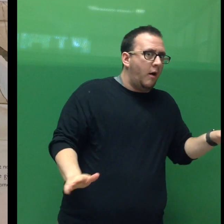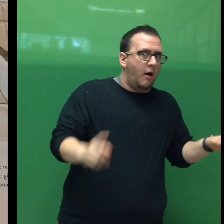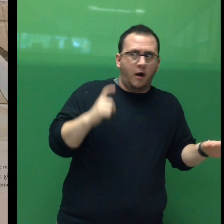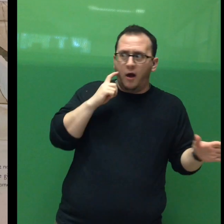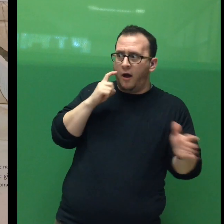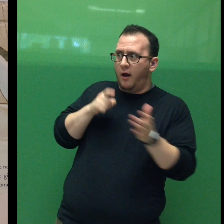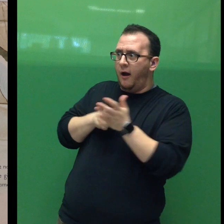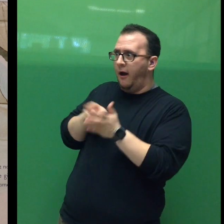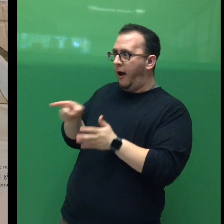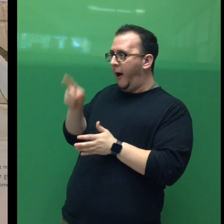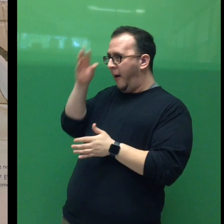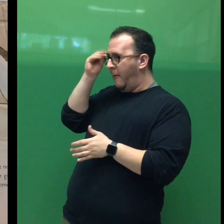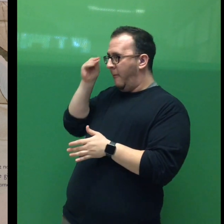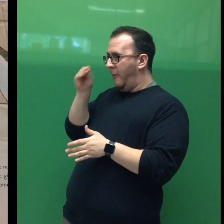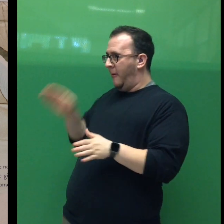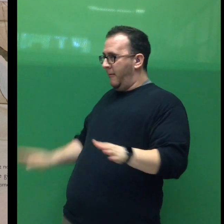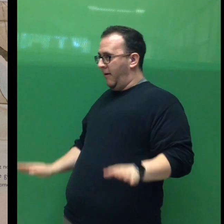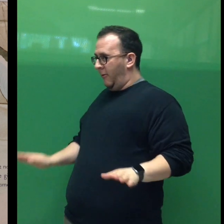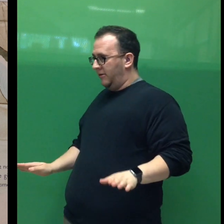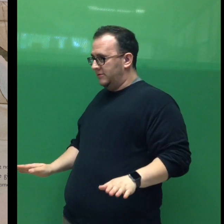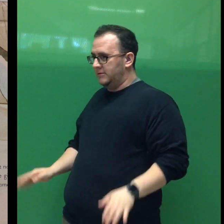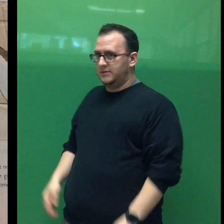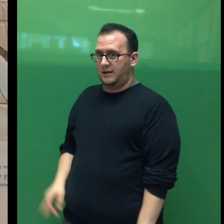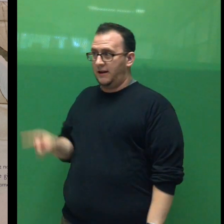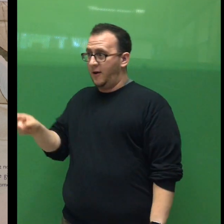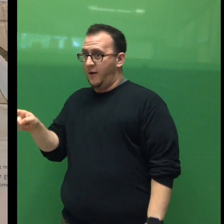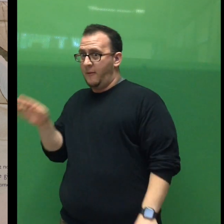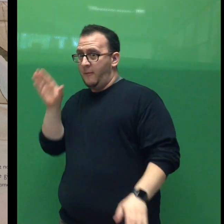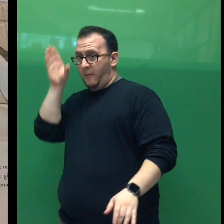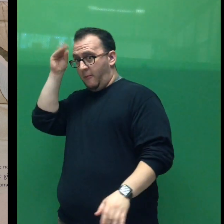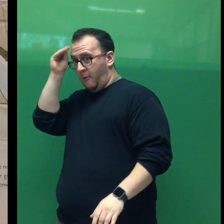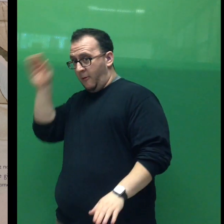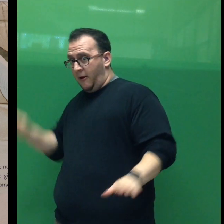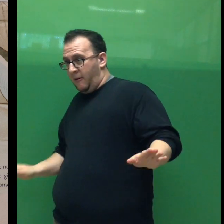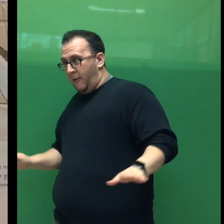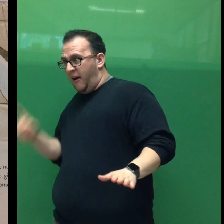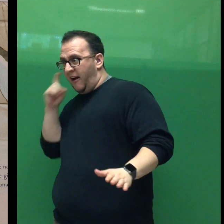Every year at the very same time the girl penguins start noticing the boy penguins.